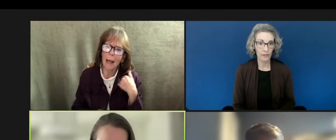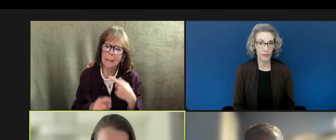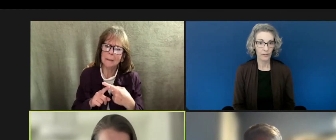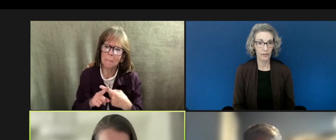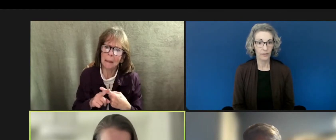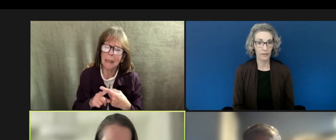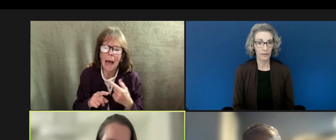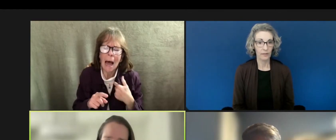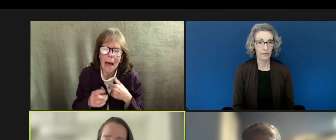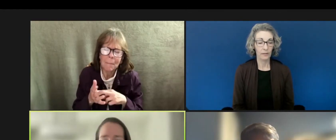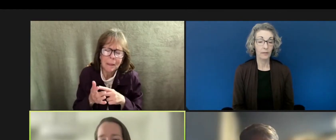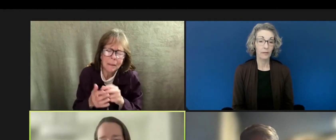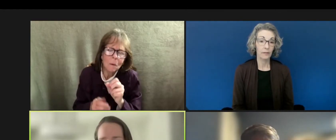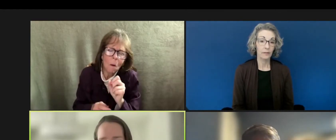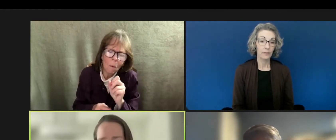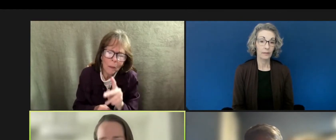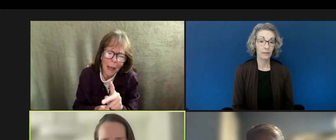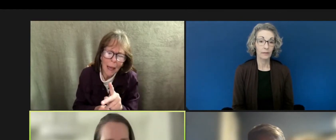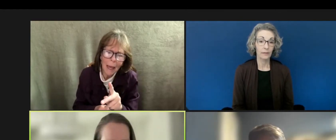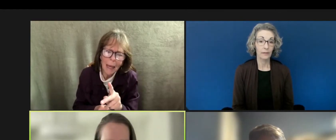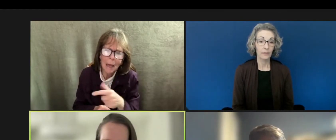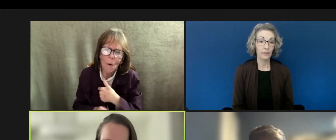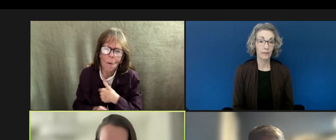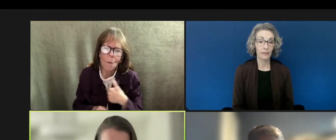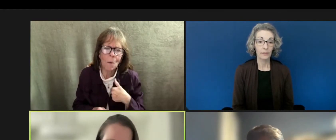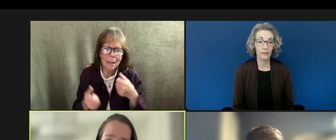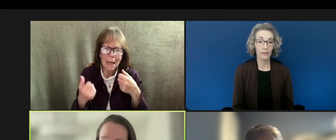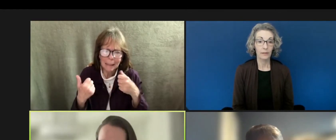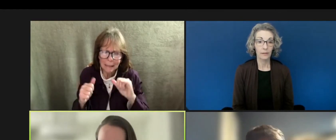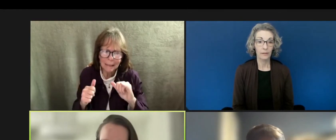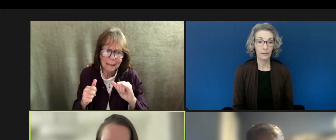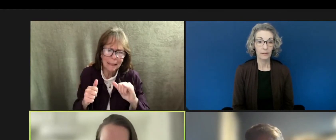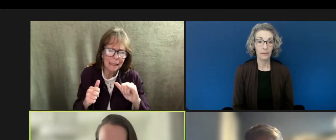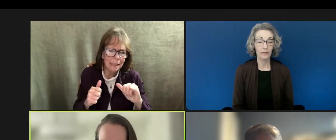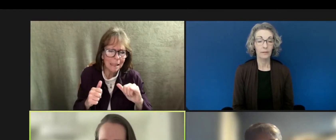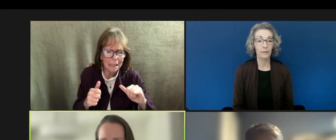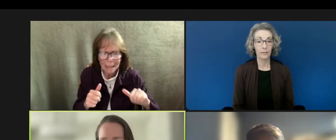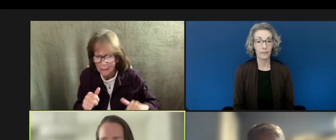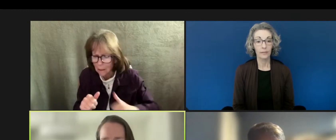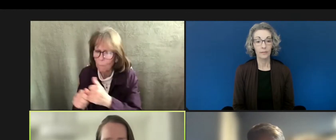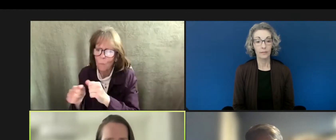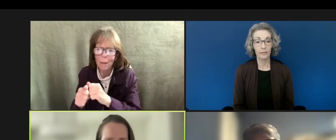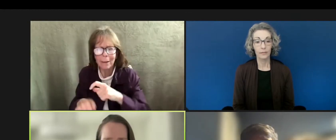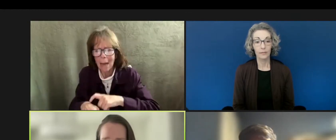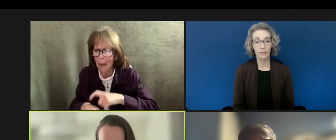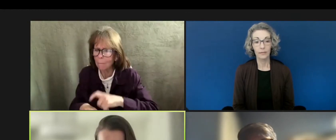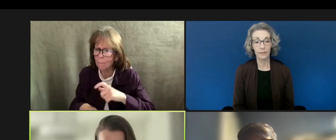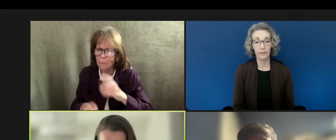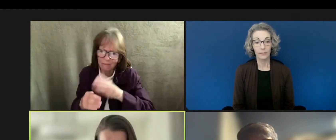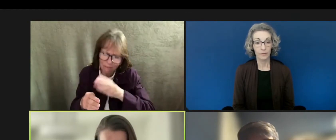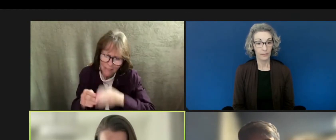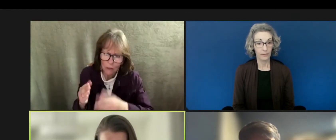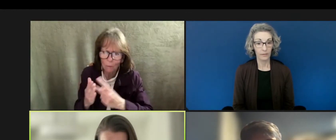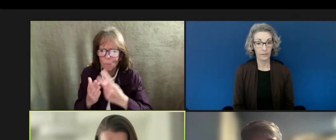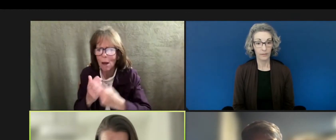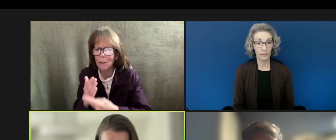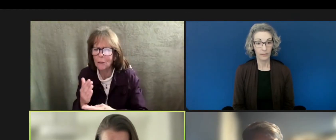It's fine, I think we can still get back on track with the timeline for the project. How are you doing?